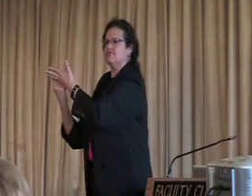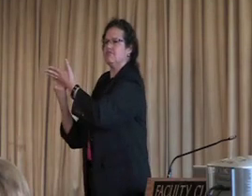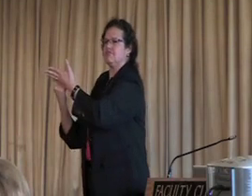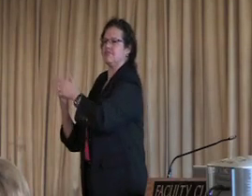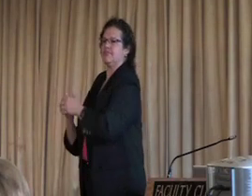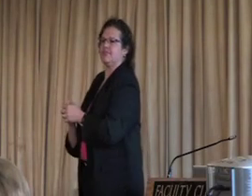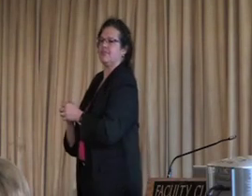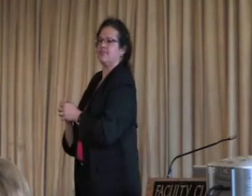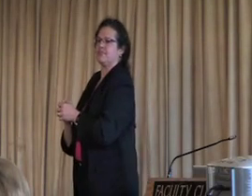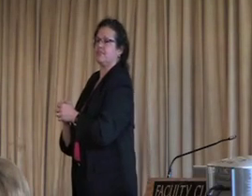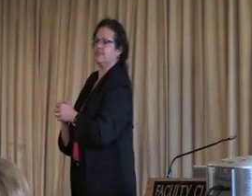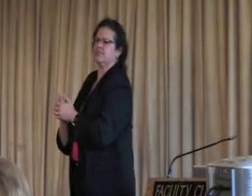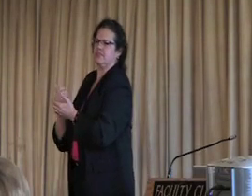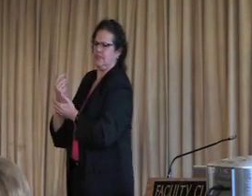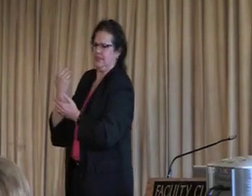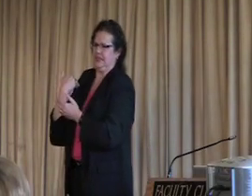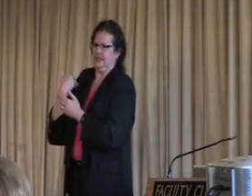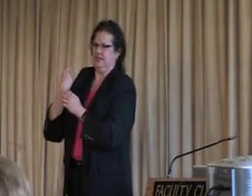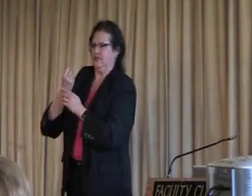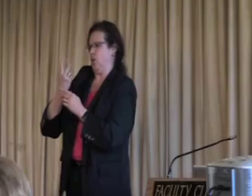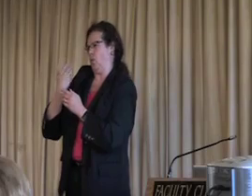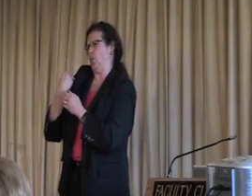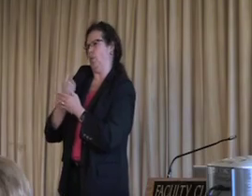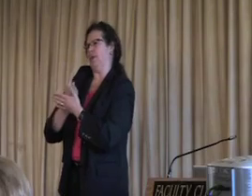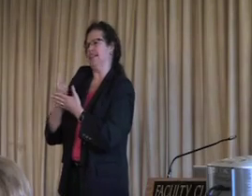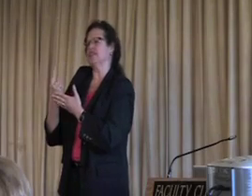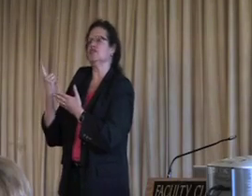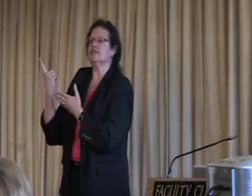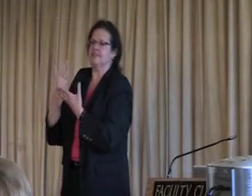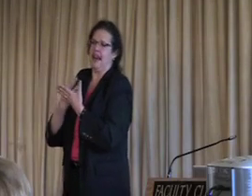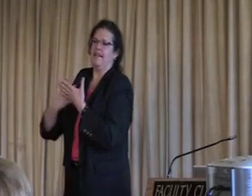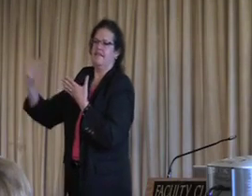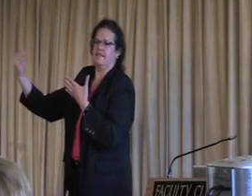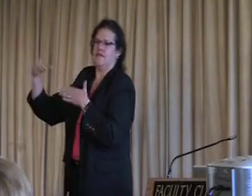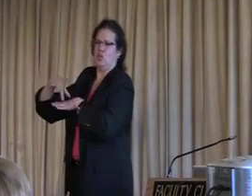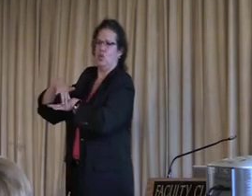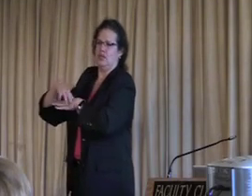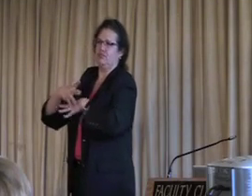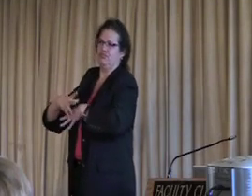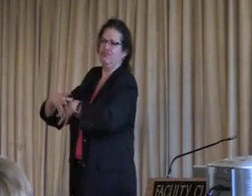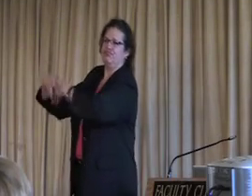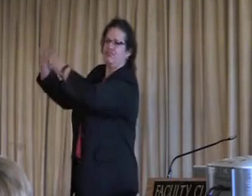services here at the university and provided great support. Unfortunately, a few weeks